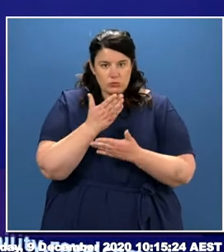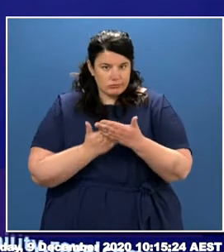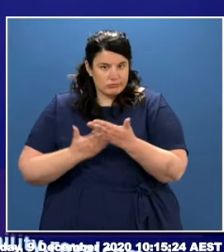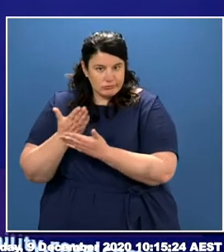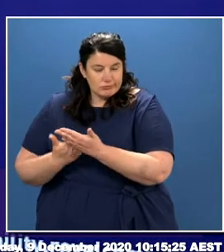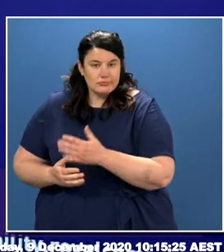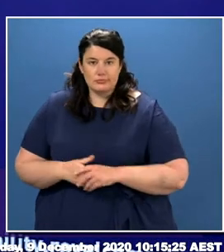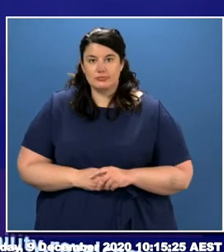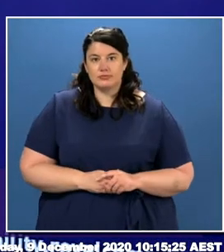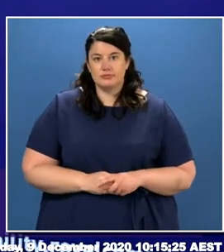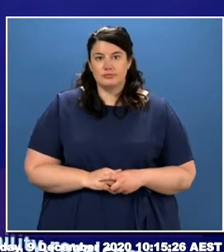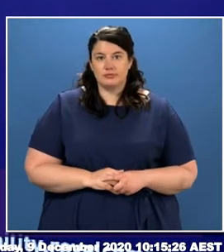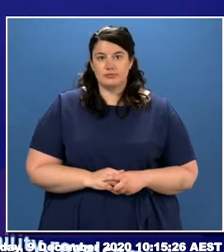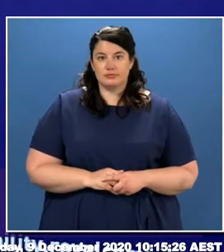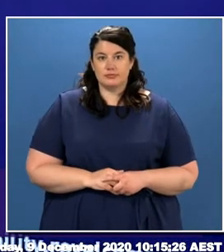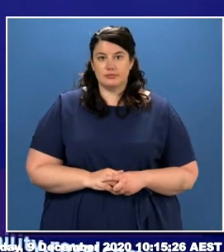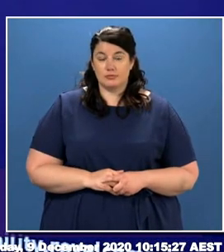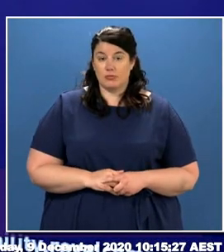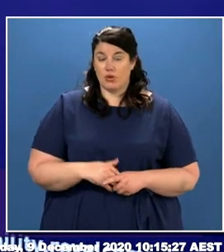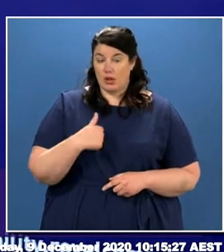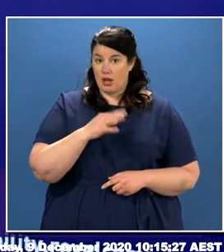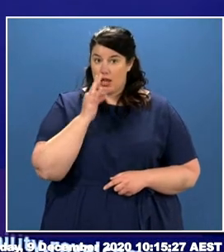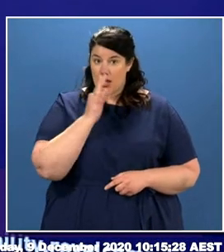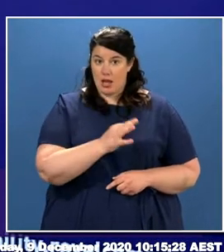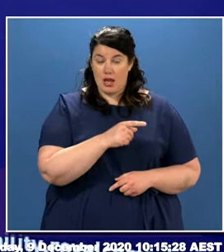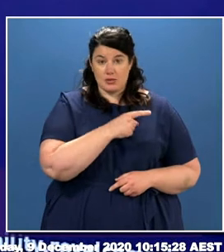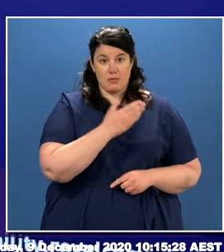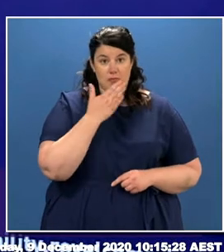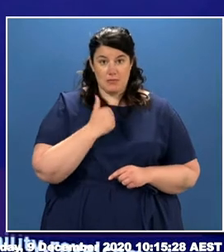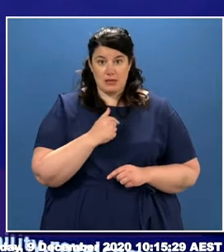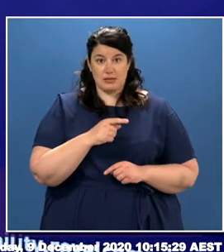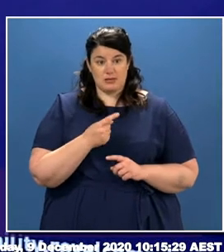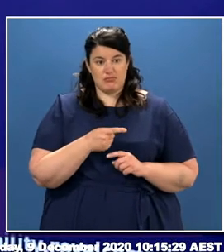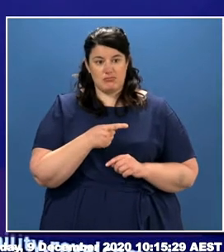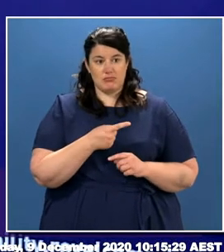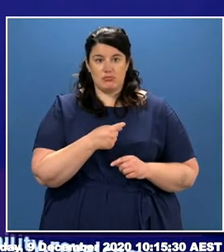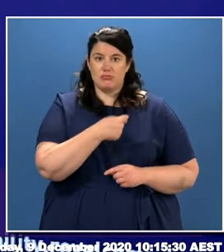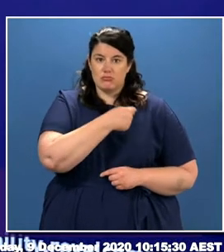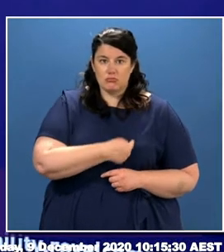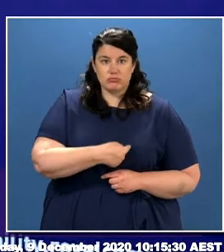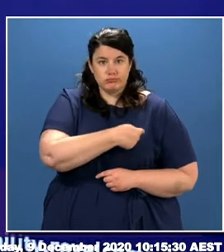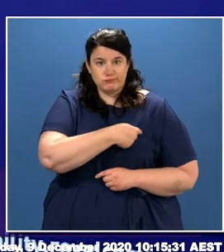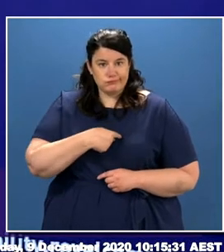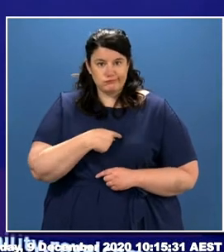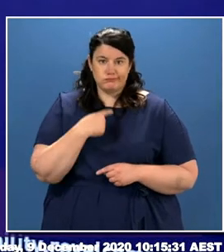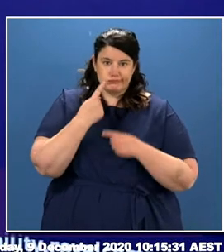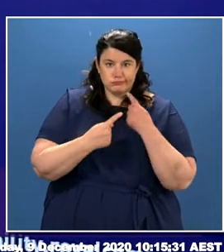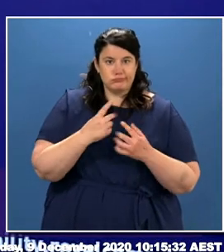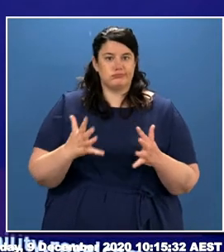Could I ask you at the outset, please, if you would be good enough to follow the instructions of Commissioner Atkinson's associate who is in